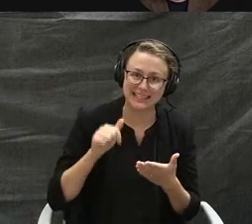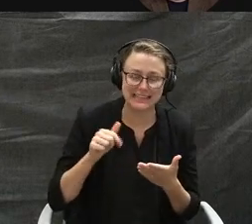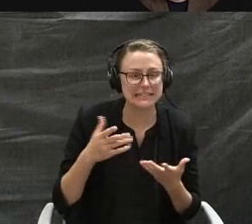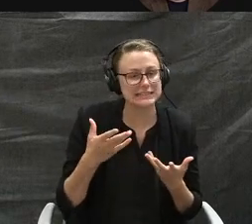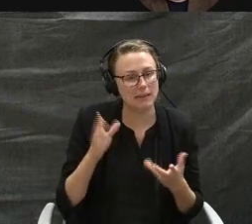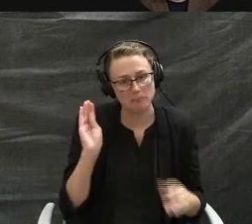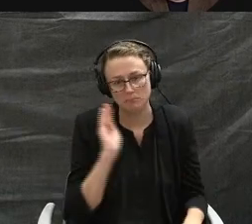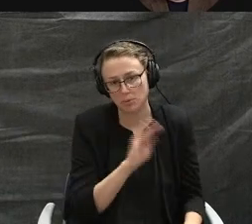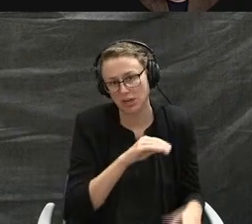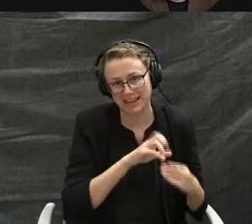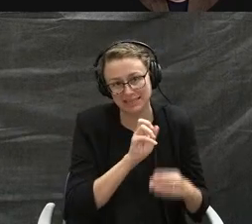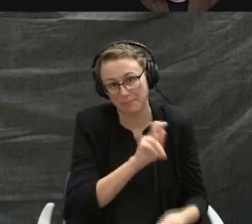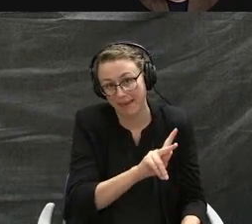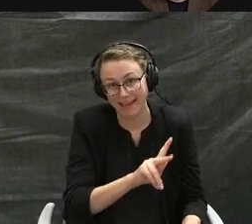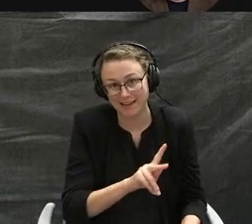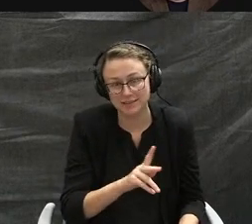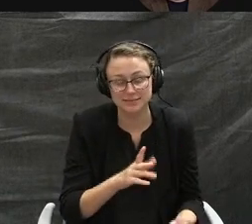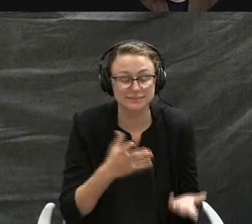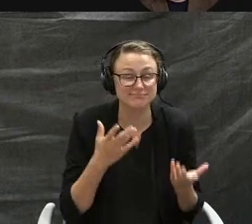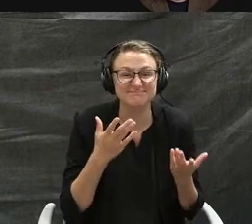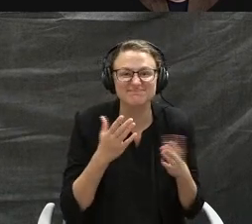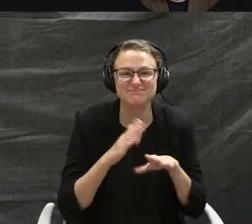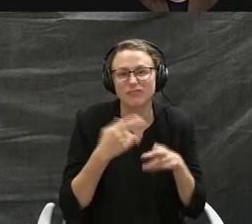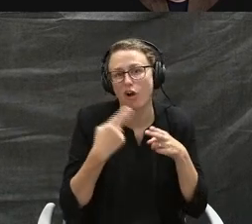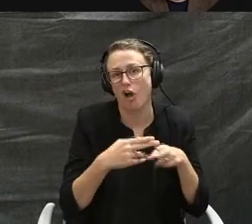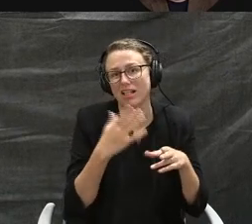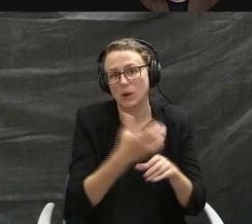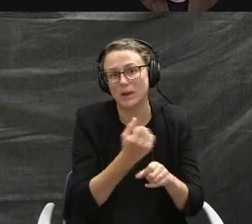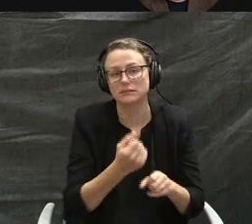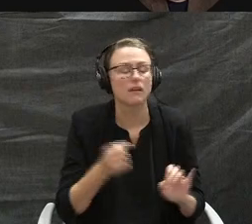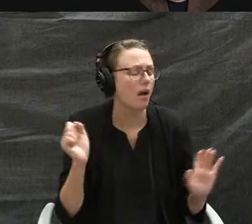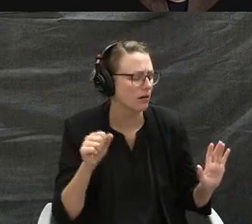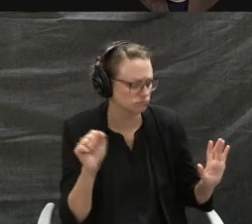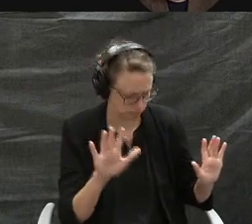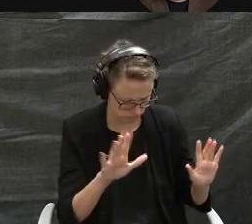the bank. And call it a win absolutely. and I just want to